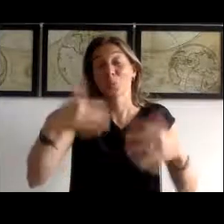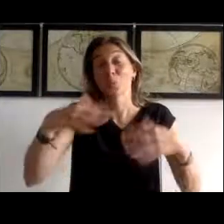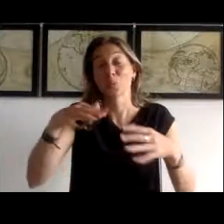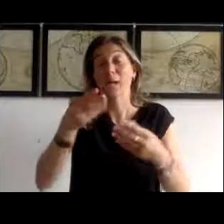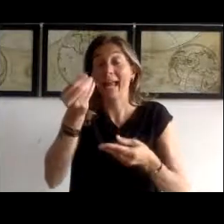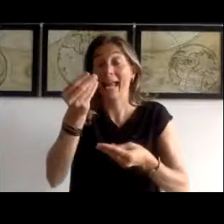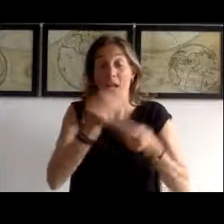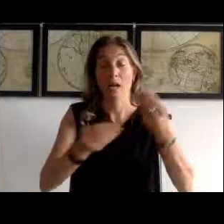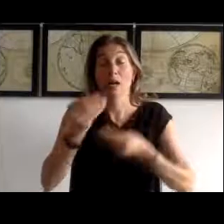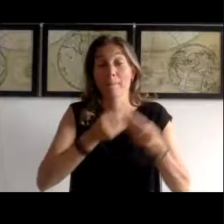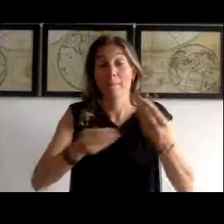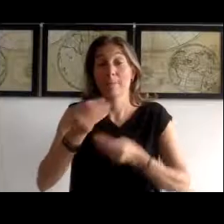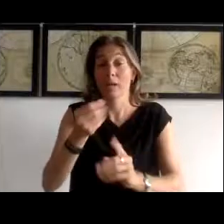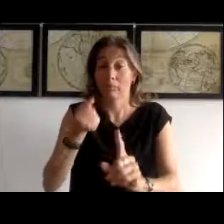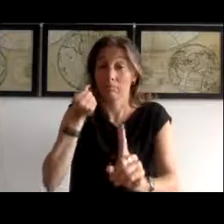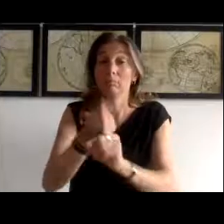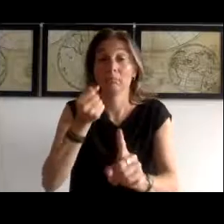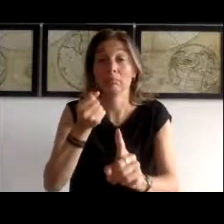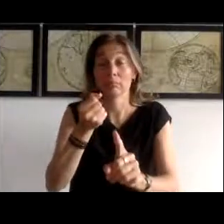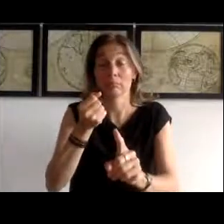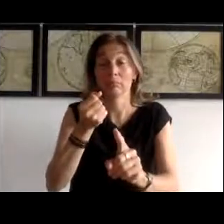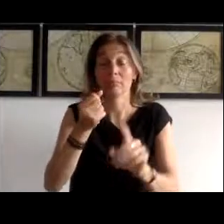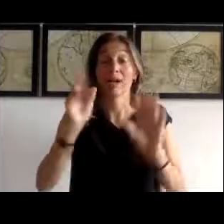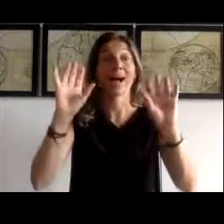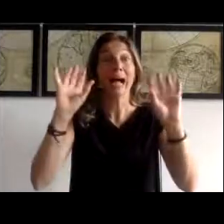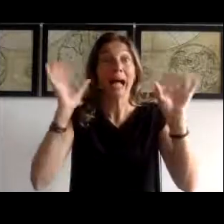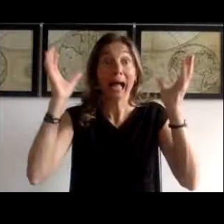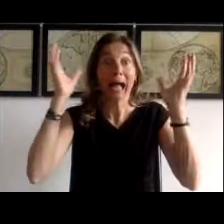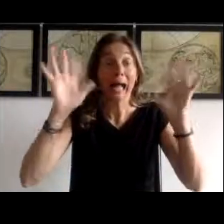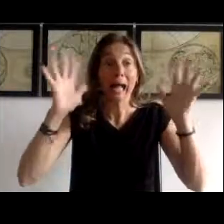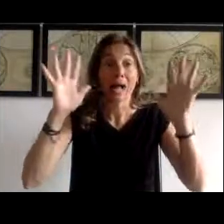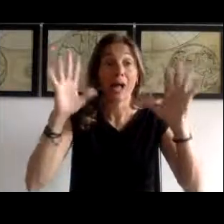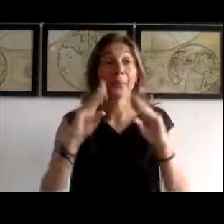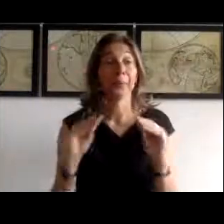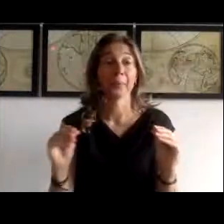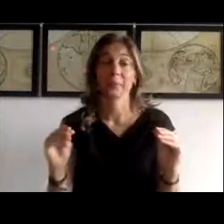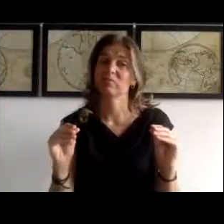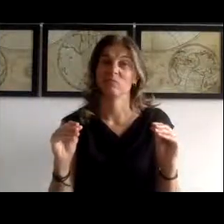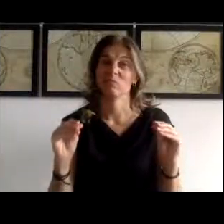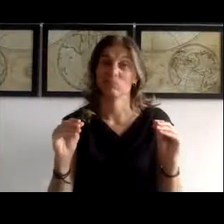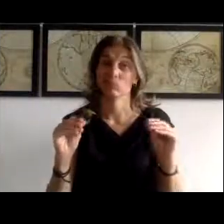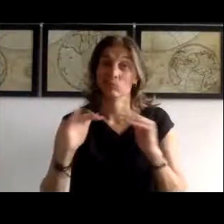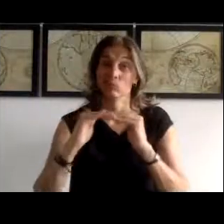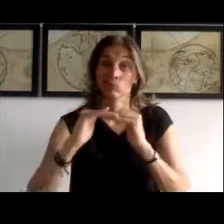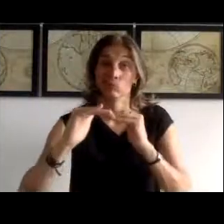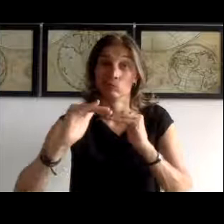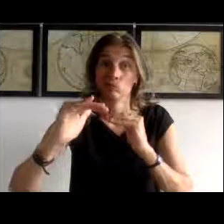to merge the collaborative partnership within the structure of partnerships, etc.